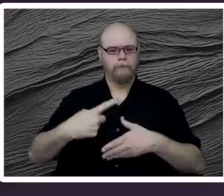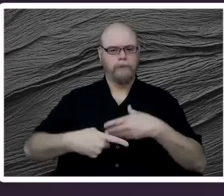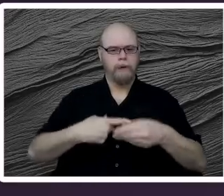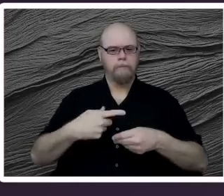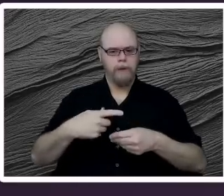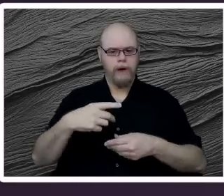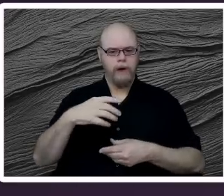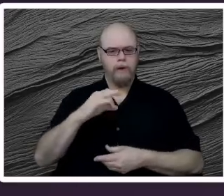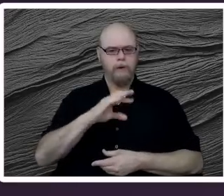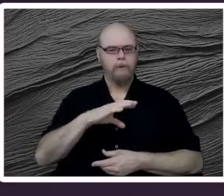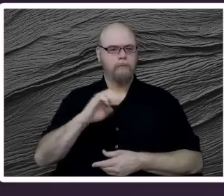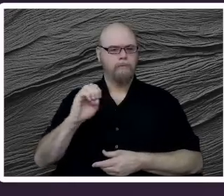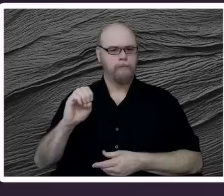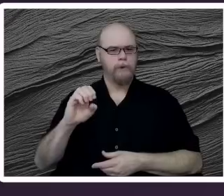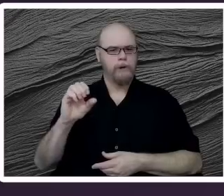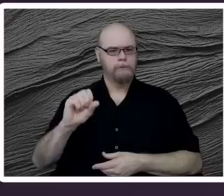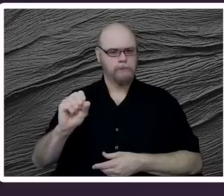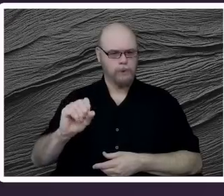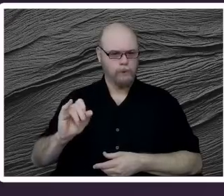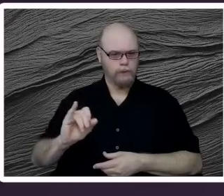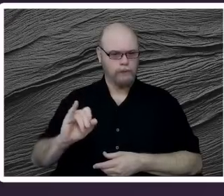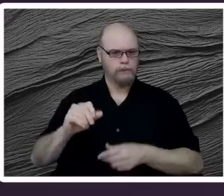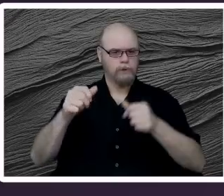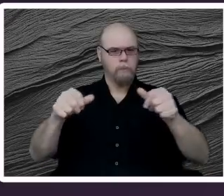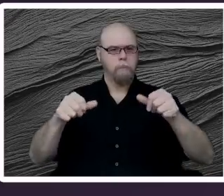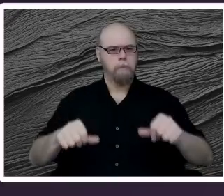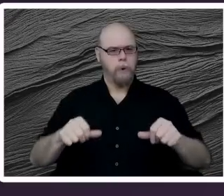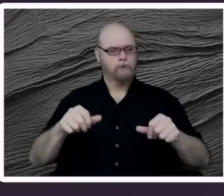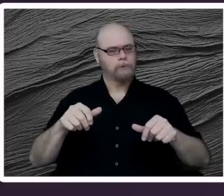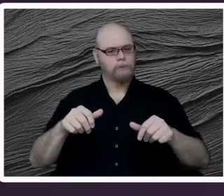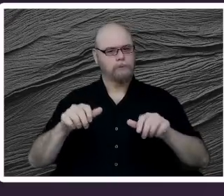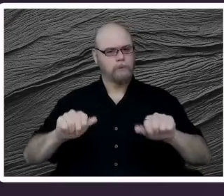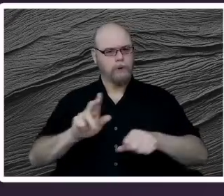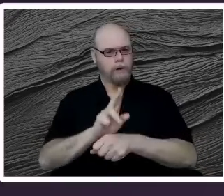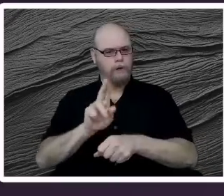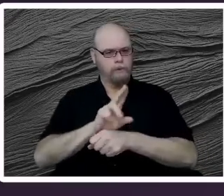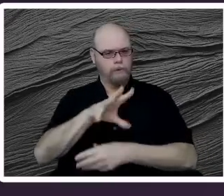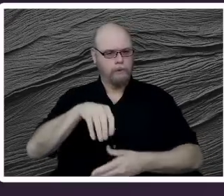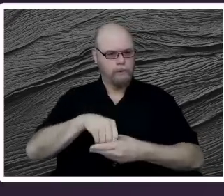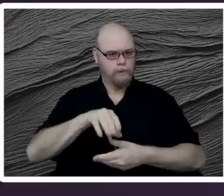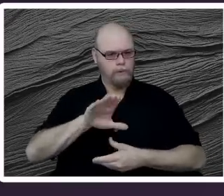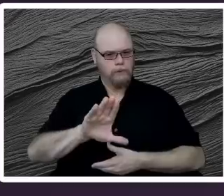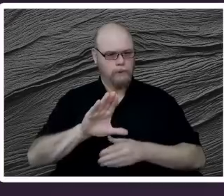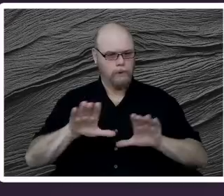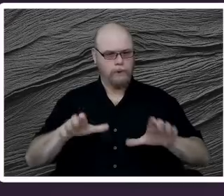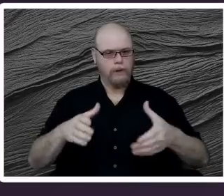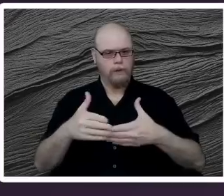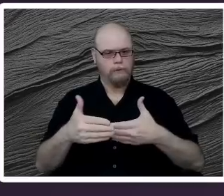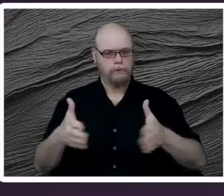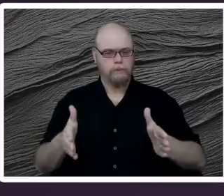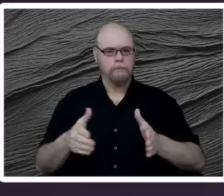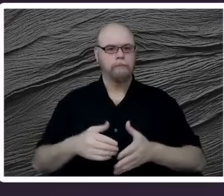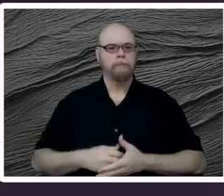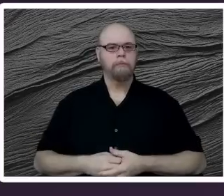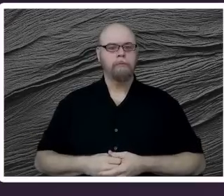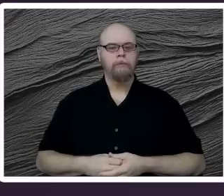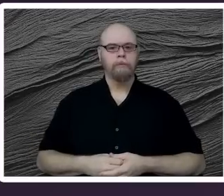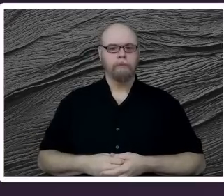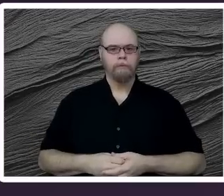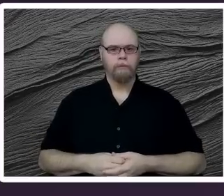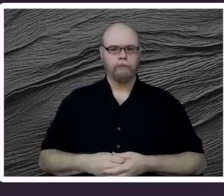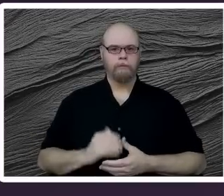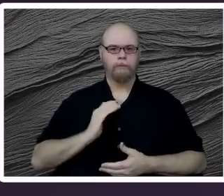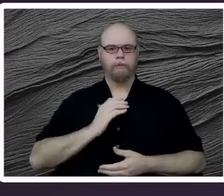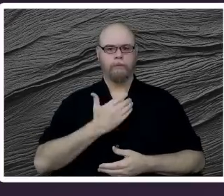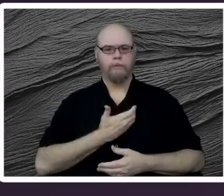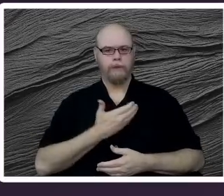that are available for your classroom. Here, again, our speakers, myself, Valencia Abbott,